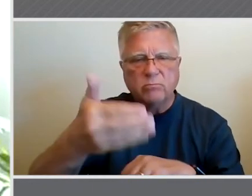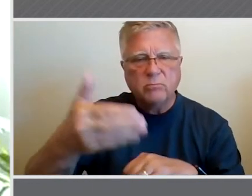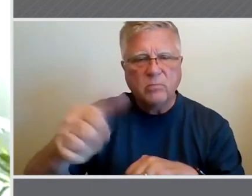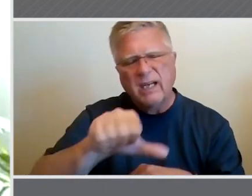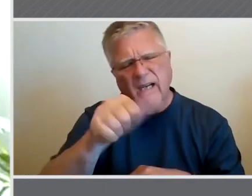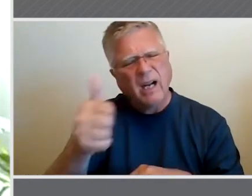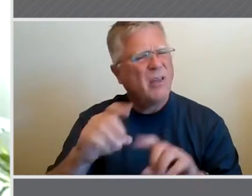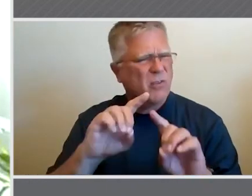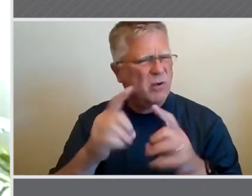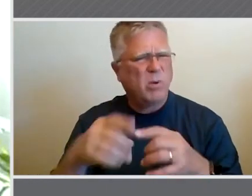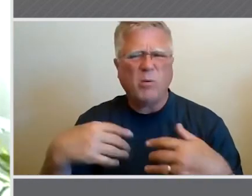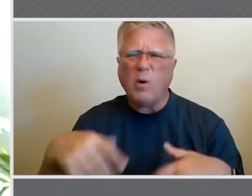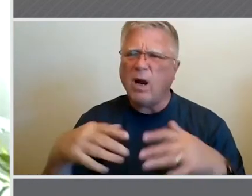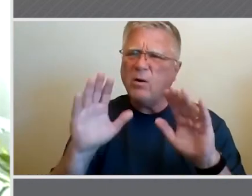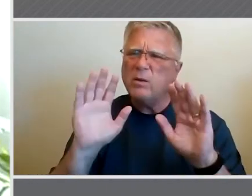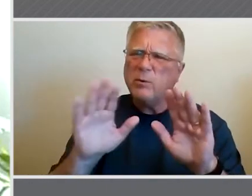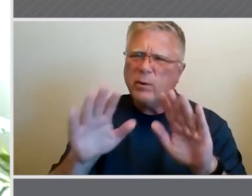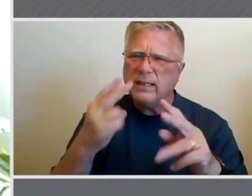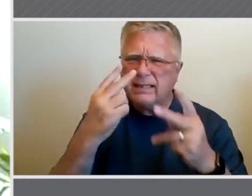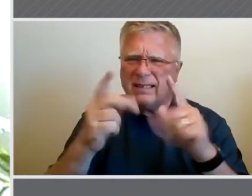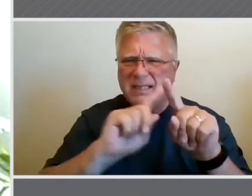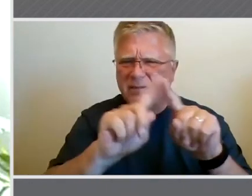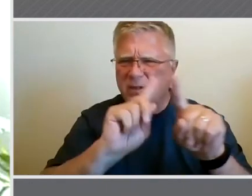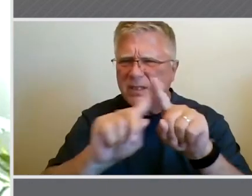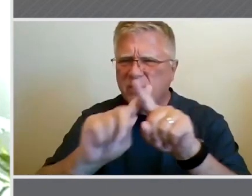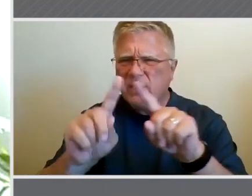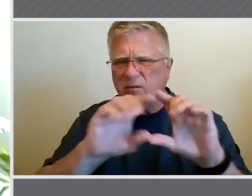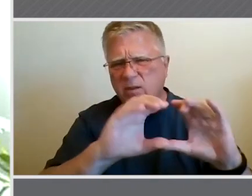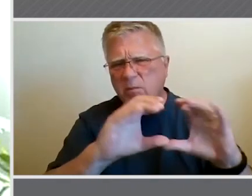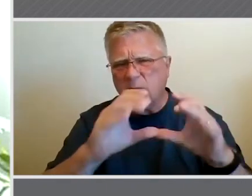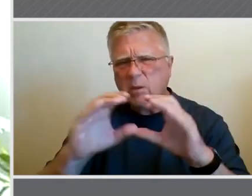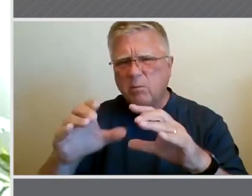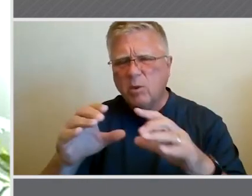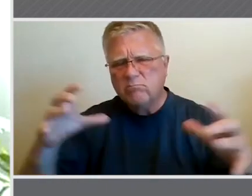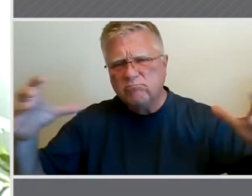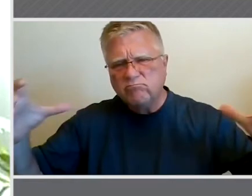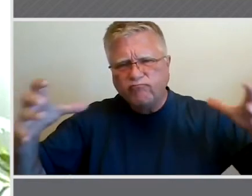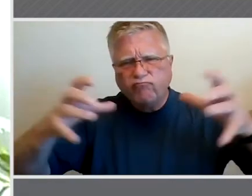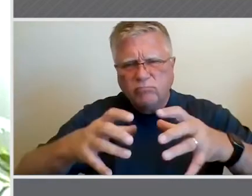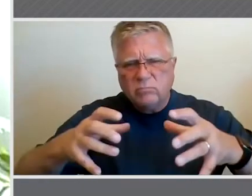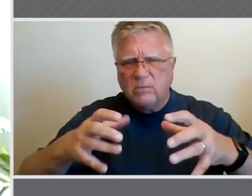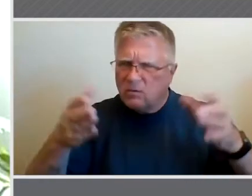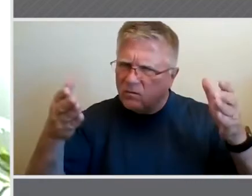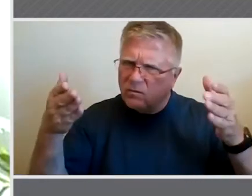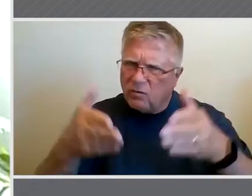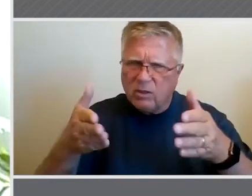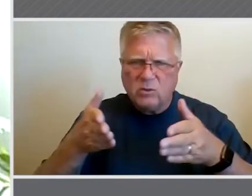it's been great to see a lot of different departments and authorities coming together and really concentrated way to Dashiell set.